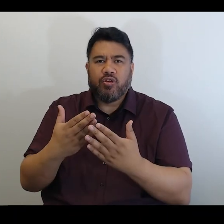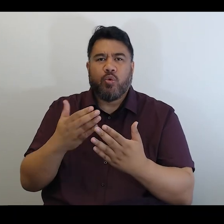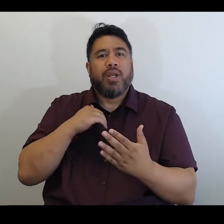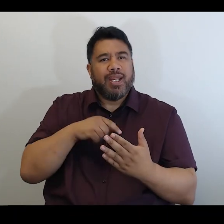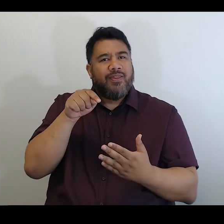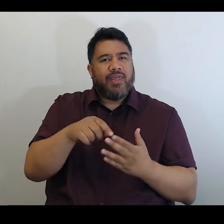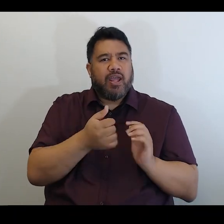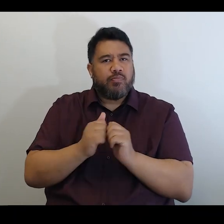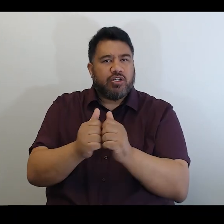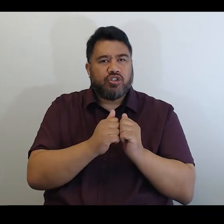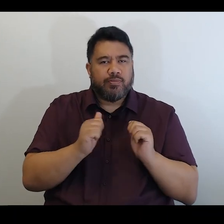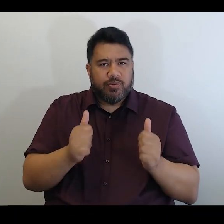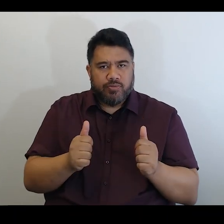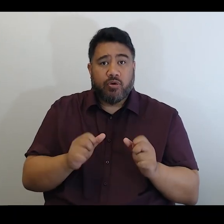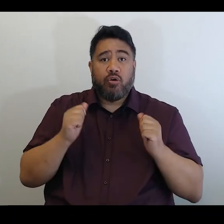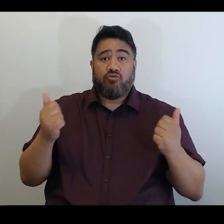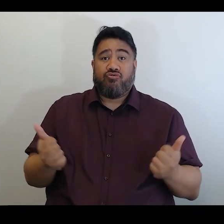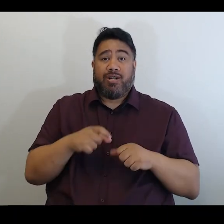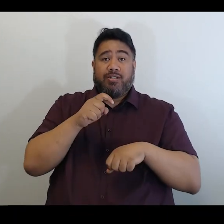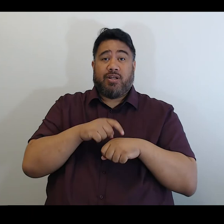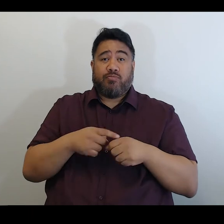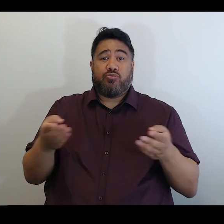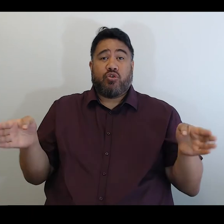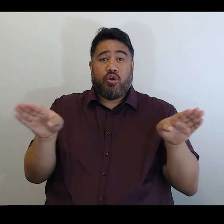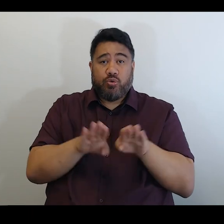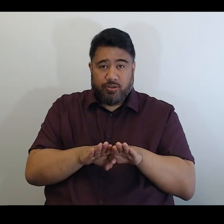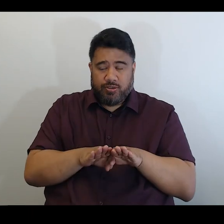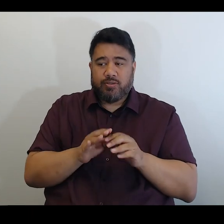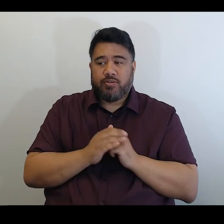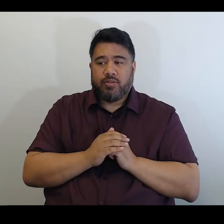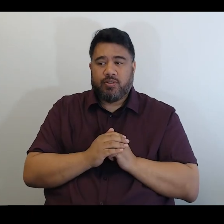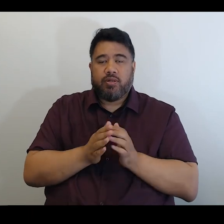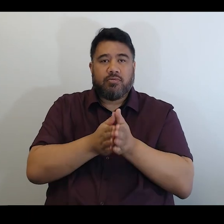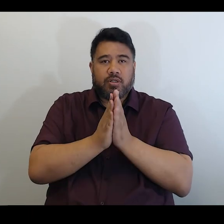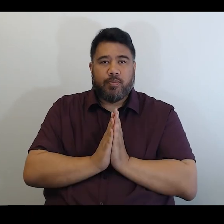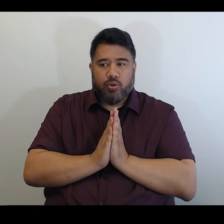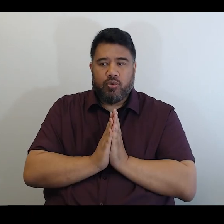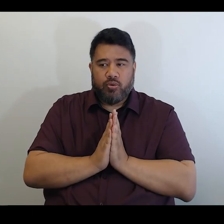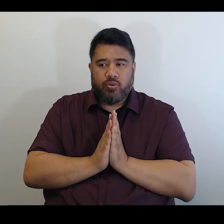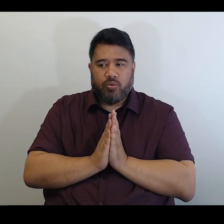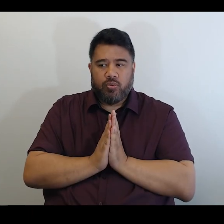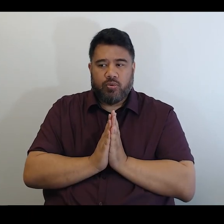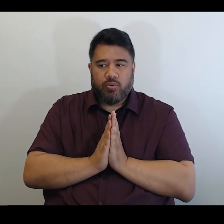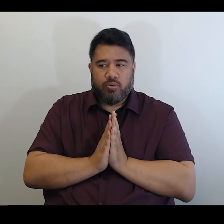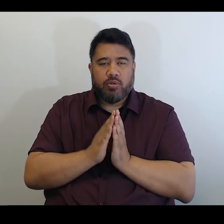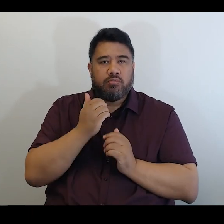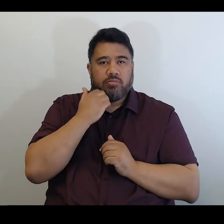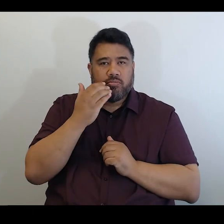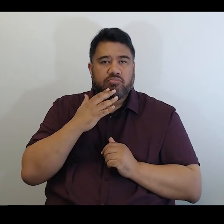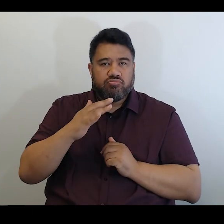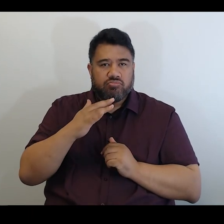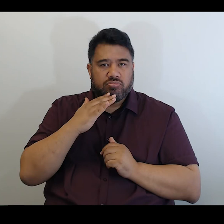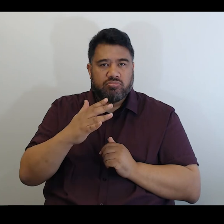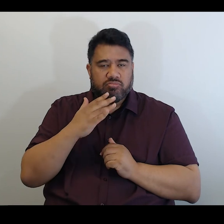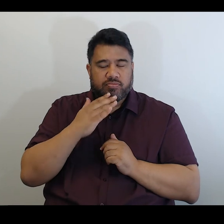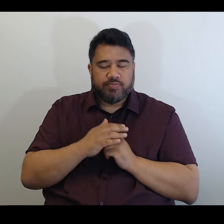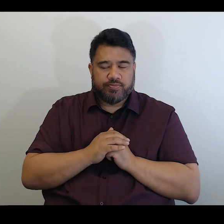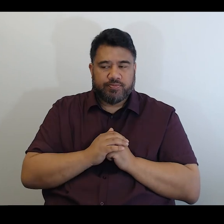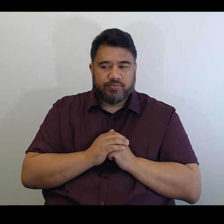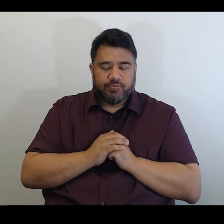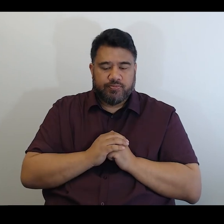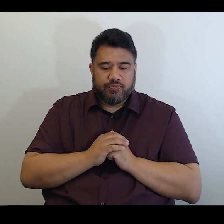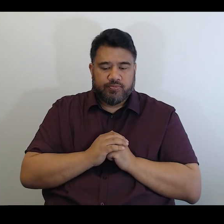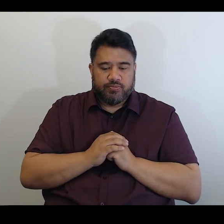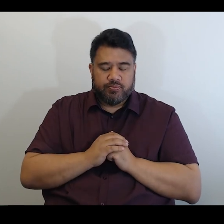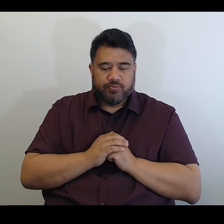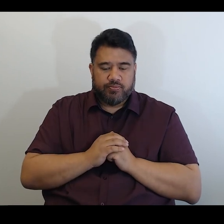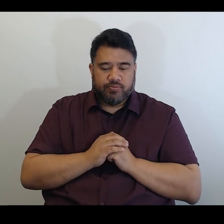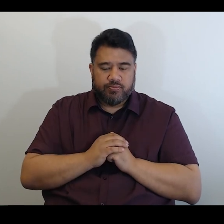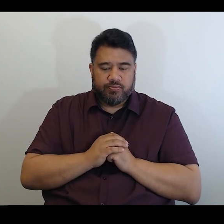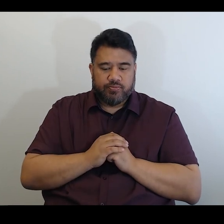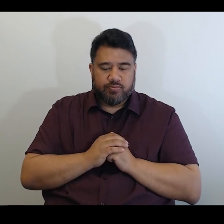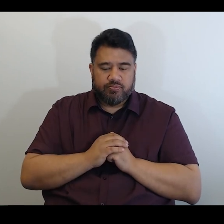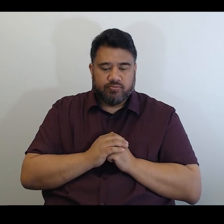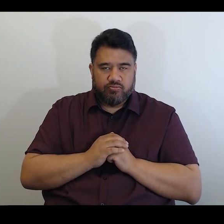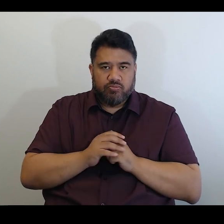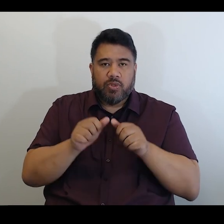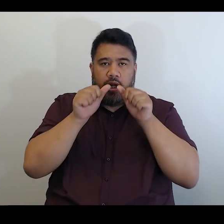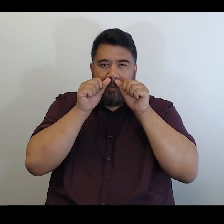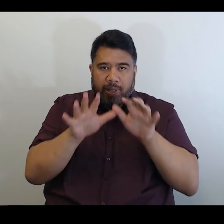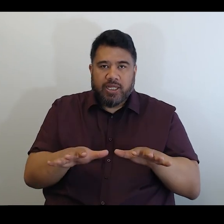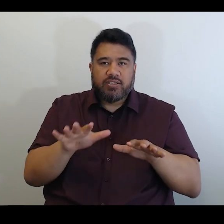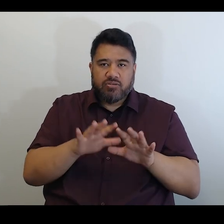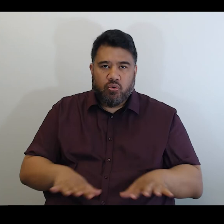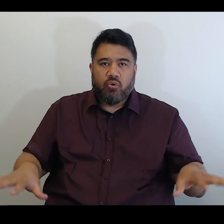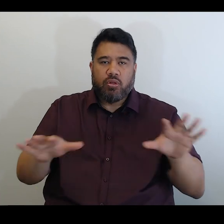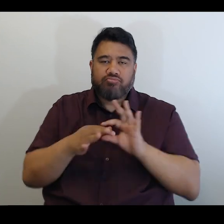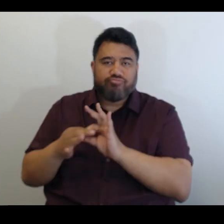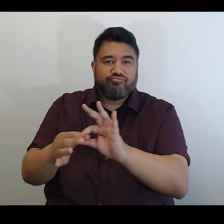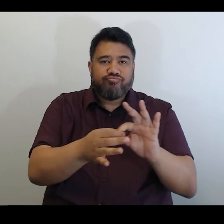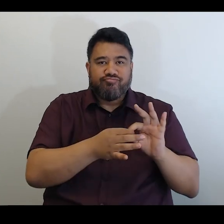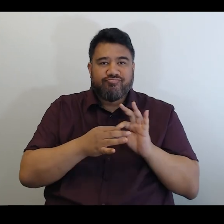Kua tae te mutunga mo tatou hui mo te po. Ka whakakapi. Kia whakairia te tapu. Kia wātea ai te ara Kia turuki whakataha ai. Kia turuki whakataha ai. Haumi e. Hui e. Tāiki e!